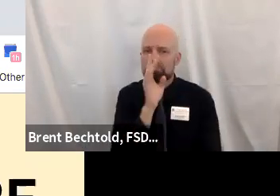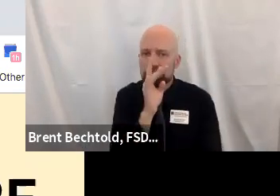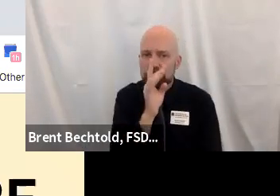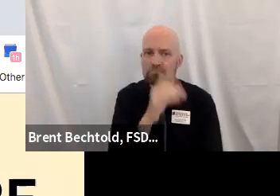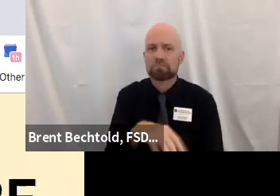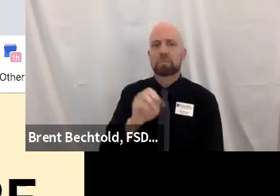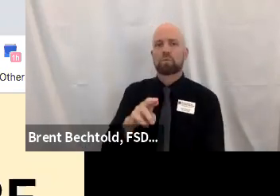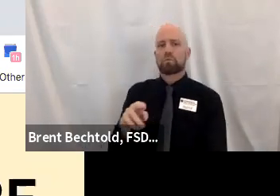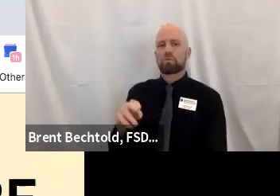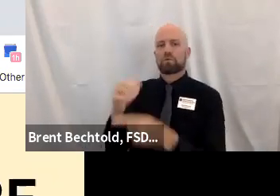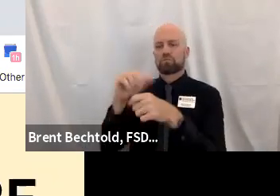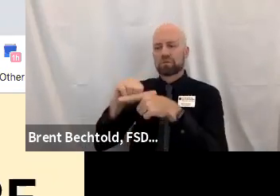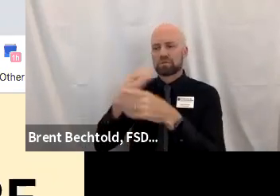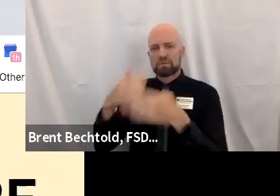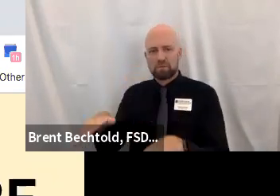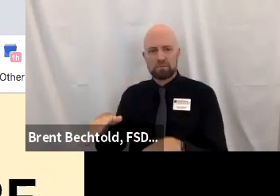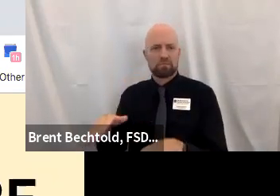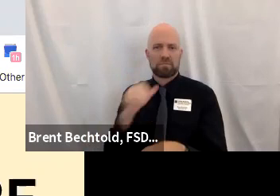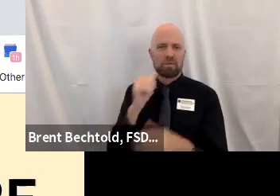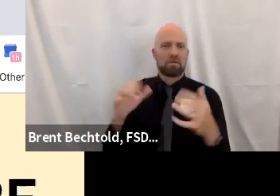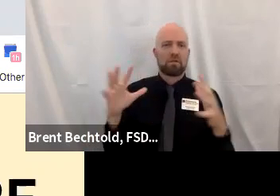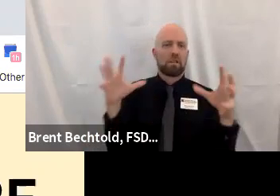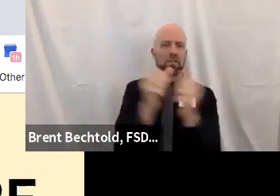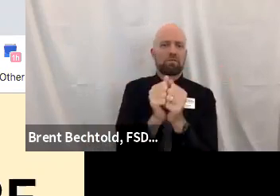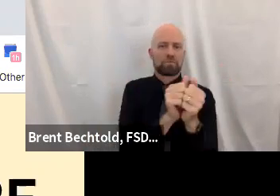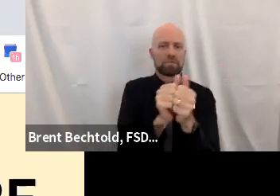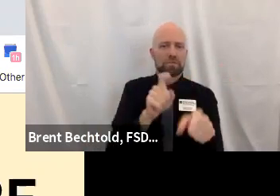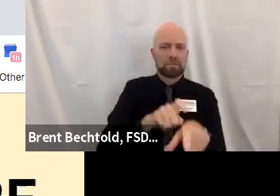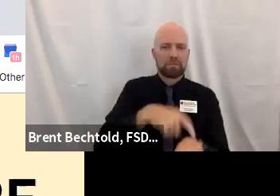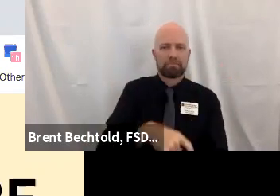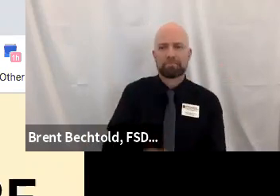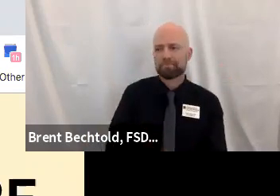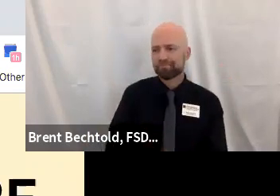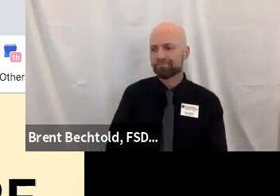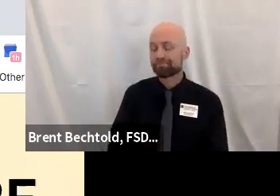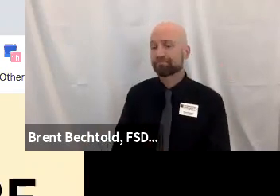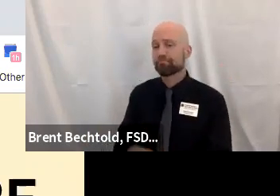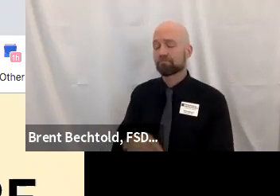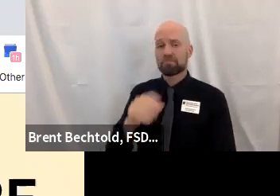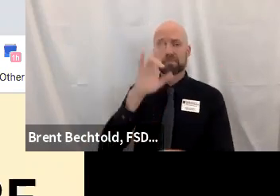we practice speaking, or we practice silent reading. We don't do a combination of any of those